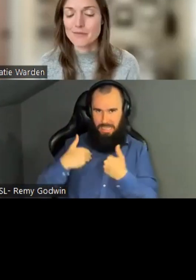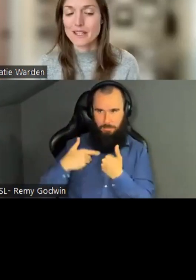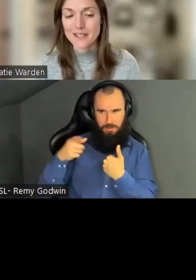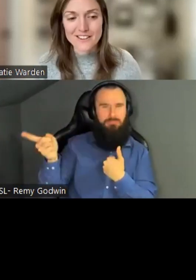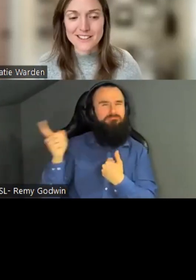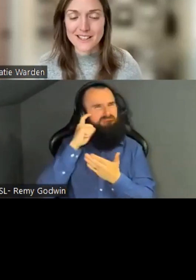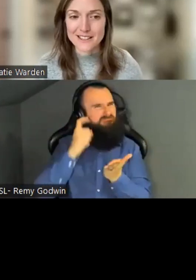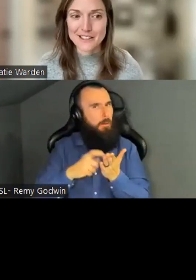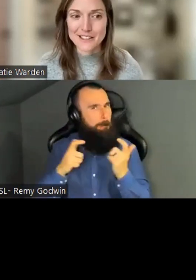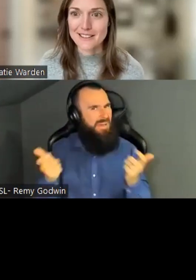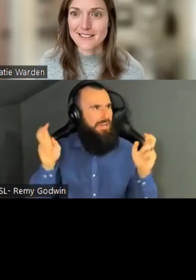and many other settings.